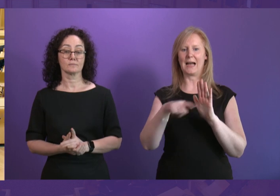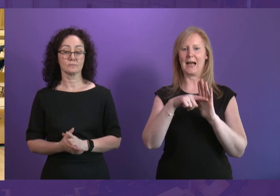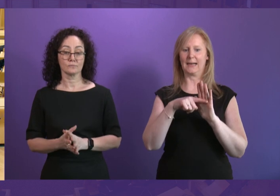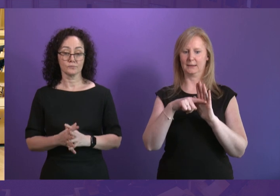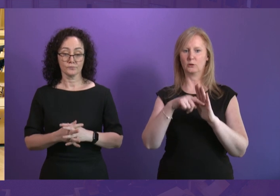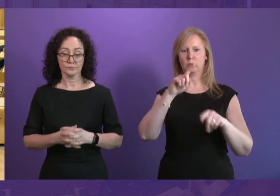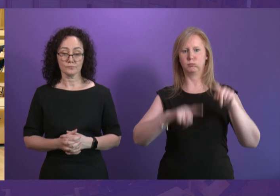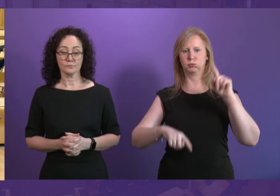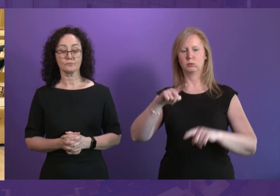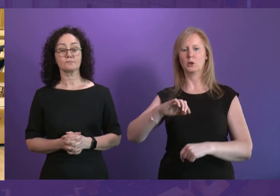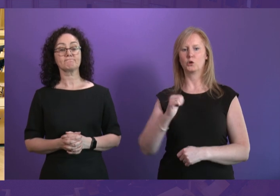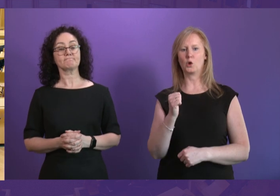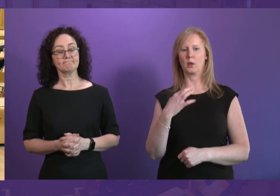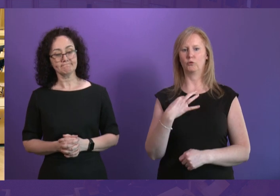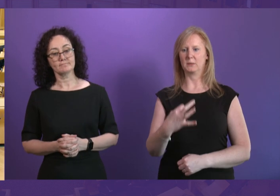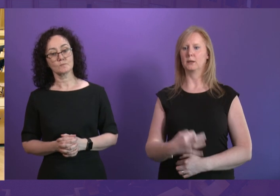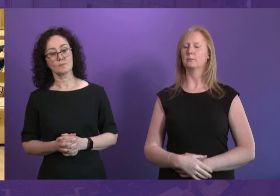The First Minister (Nicola Sturgeon): I want to say a couple of things in response